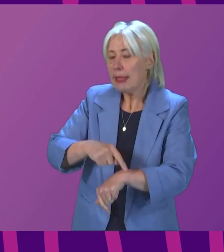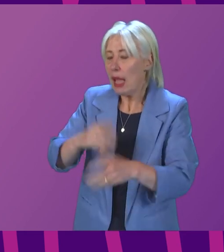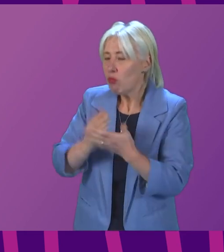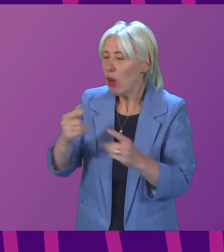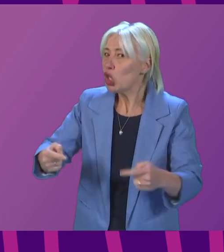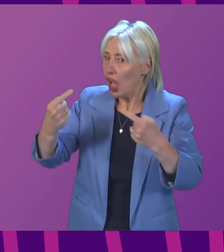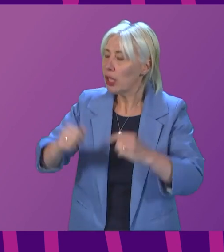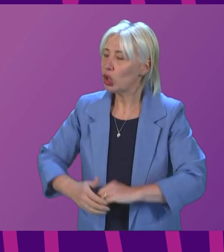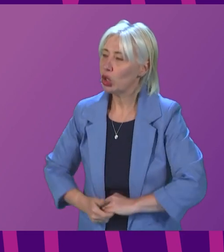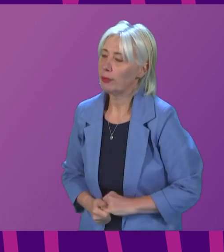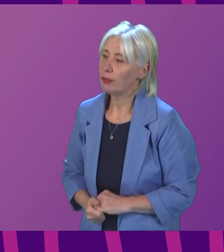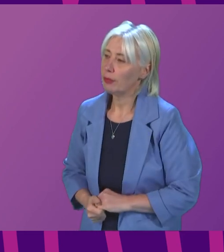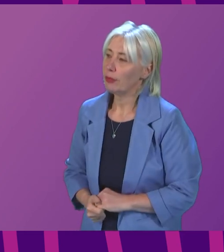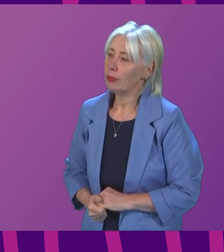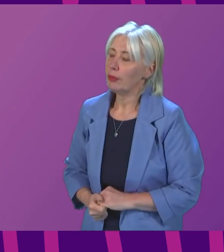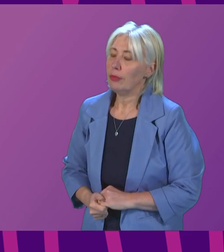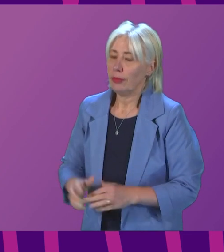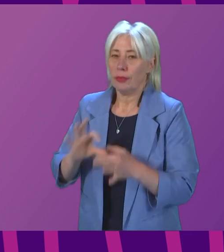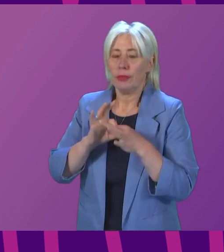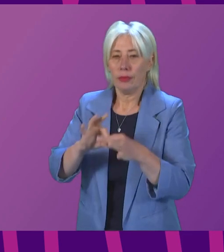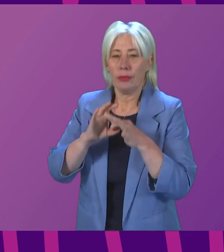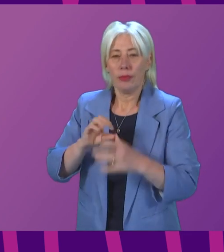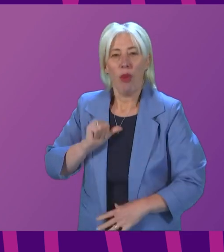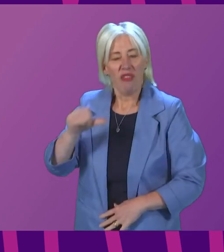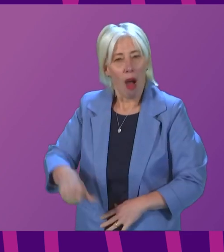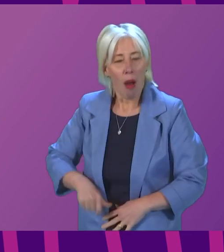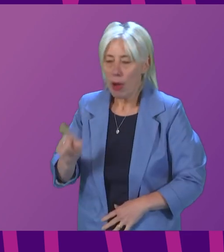We continue to work with farmers to give them whatever support we can.